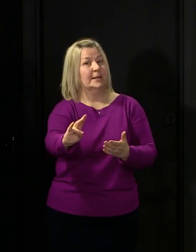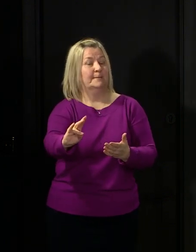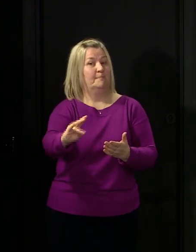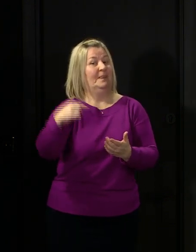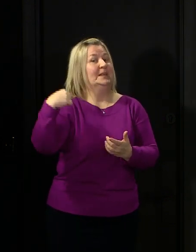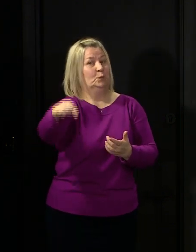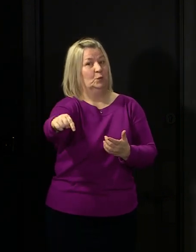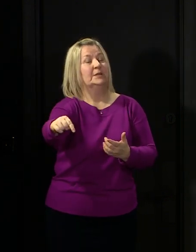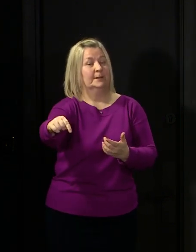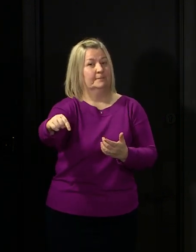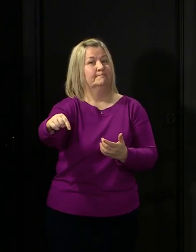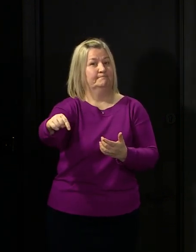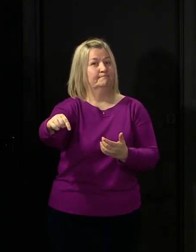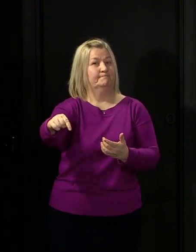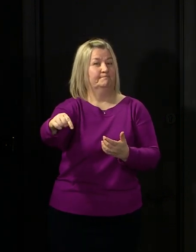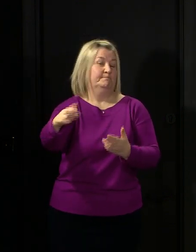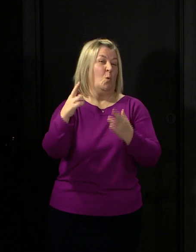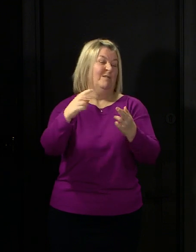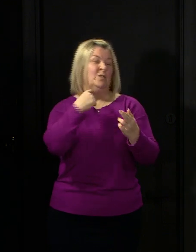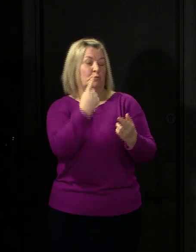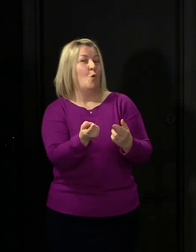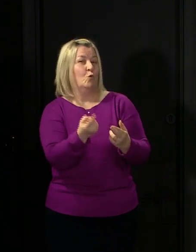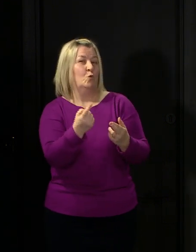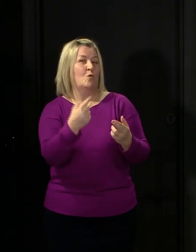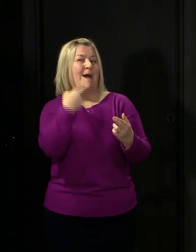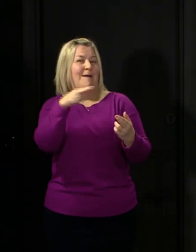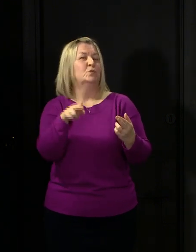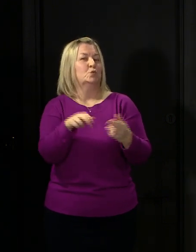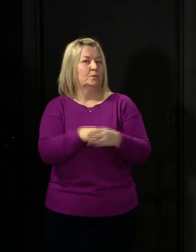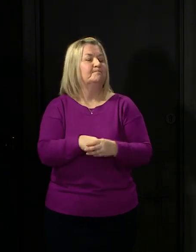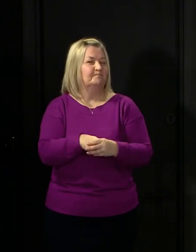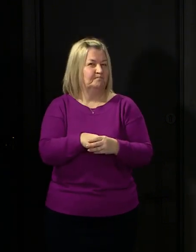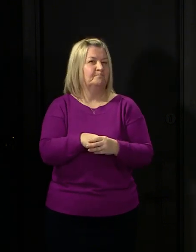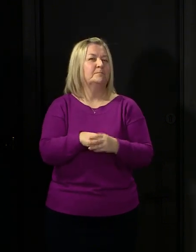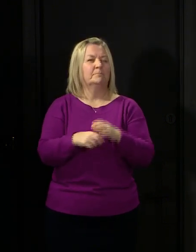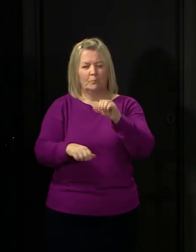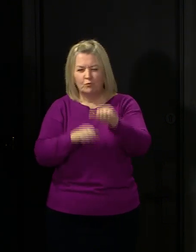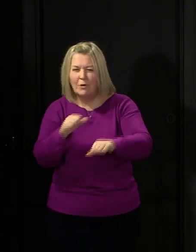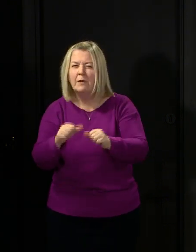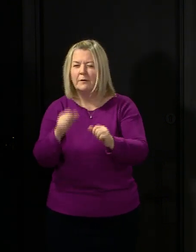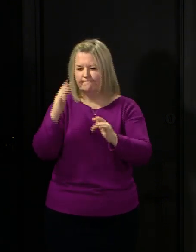the briefing hopefully tomorrow about the process and the methodology for journalists